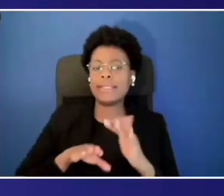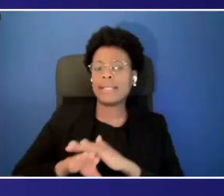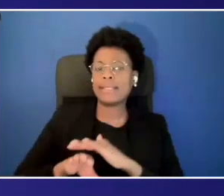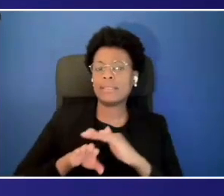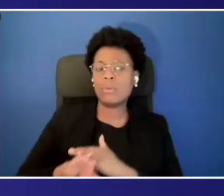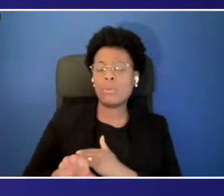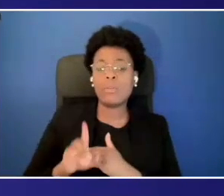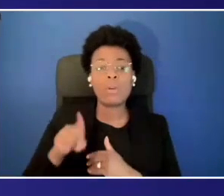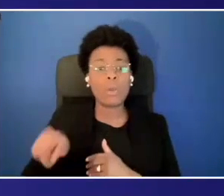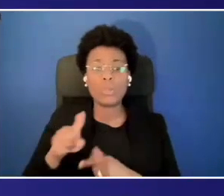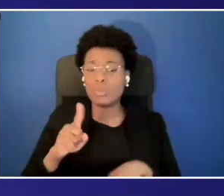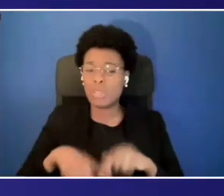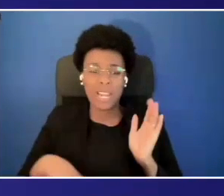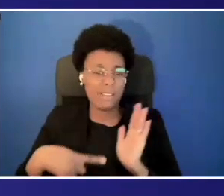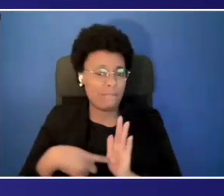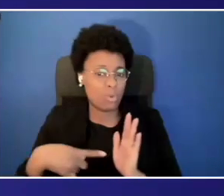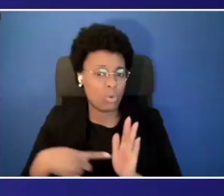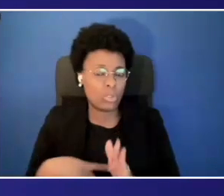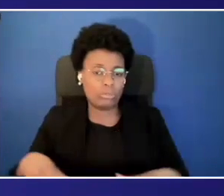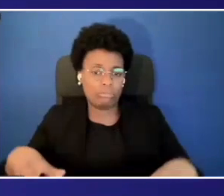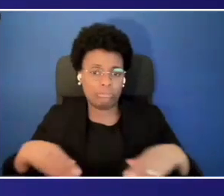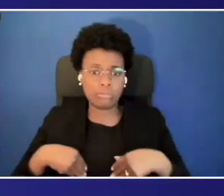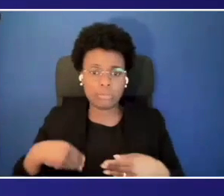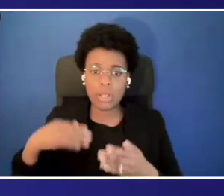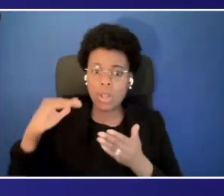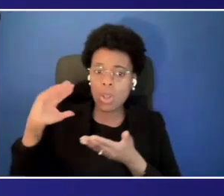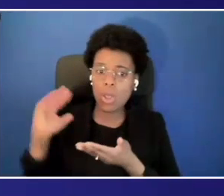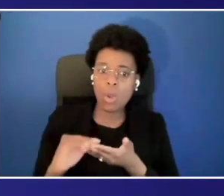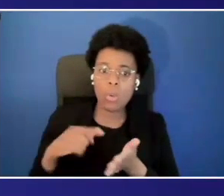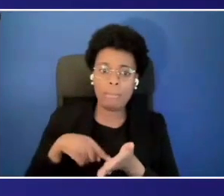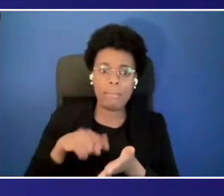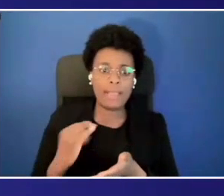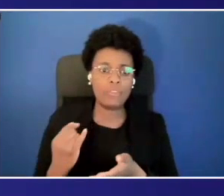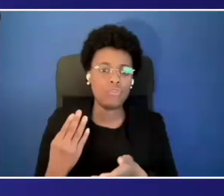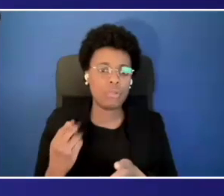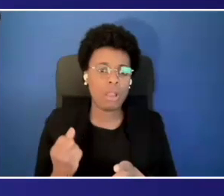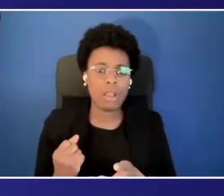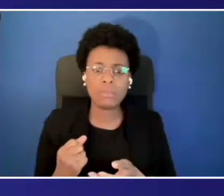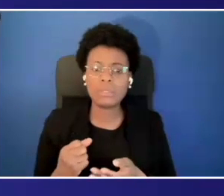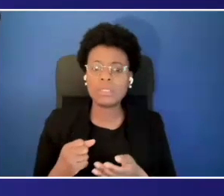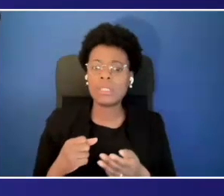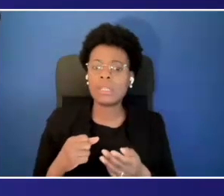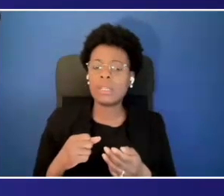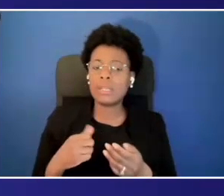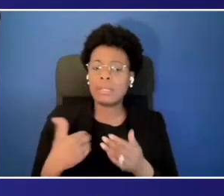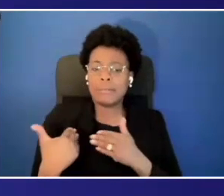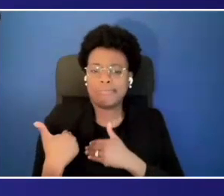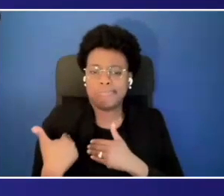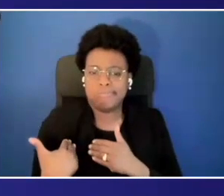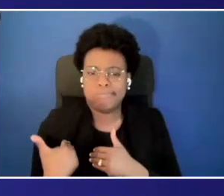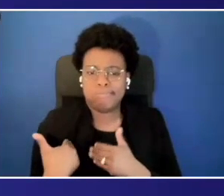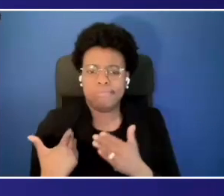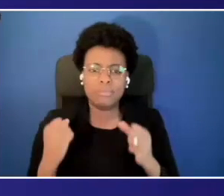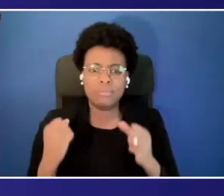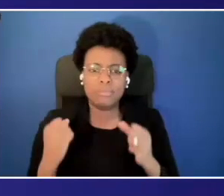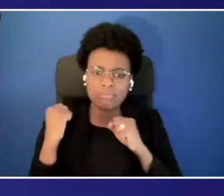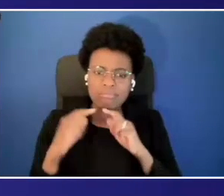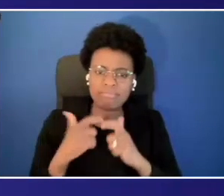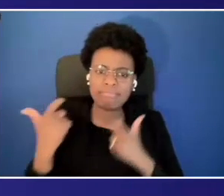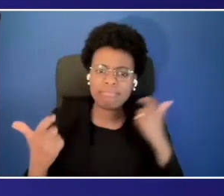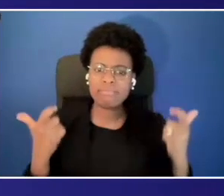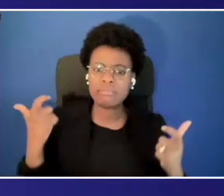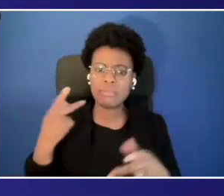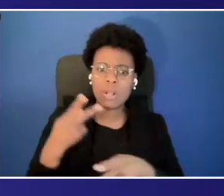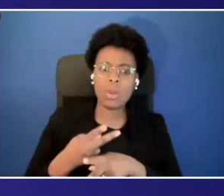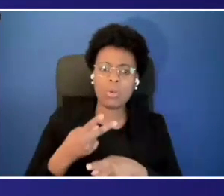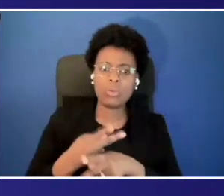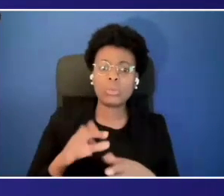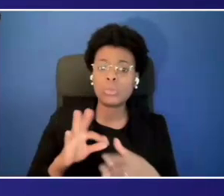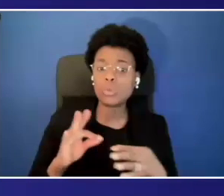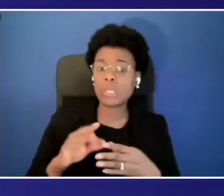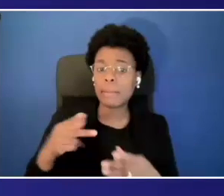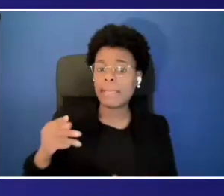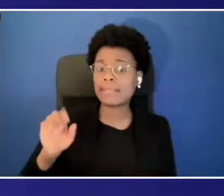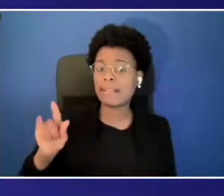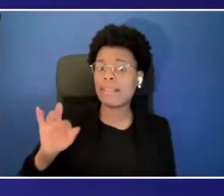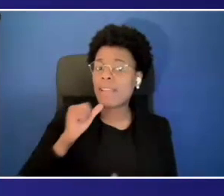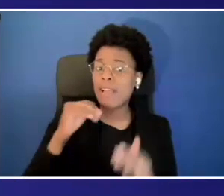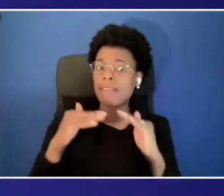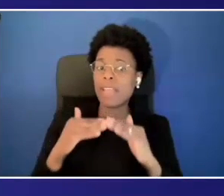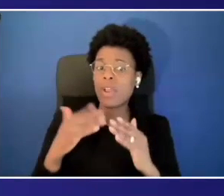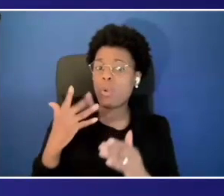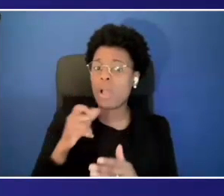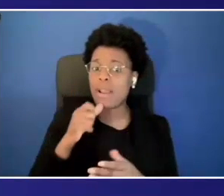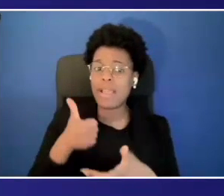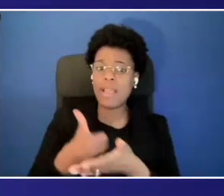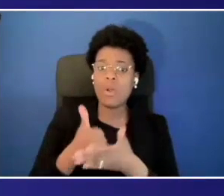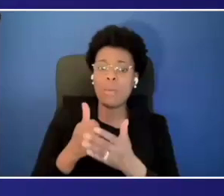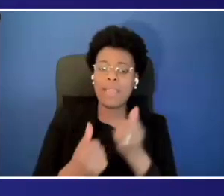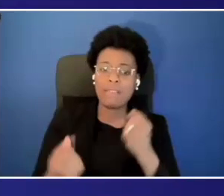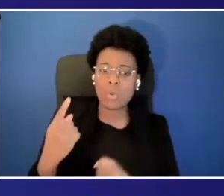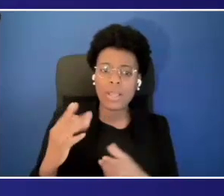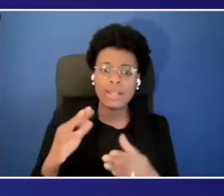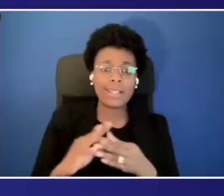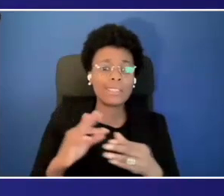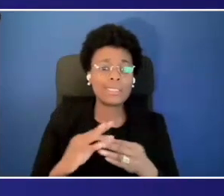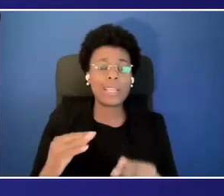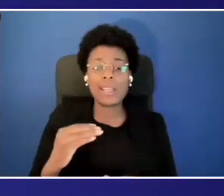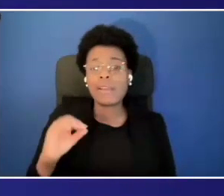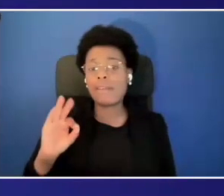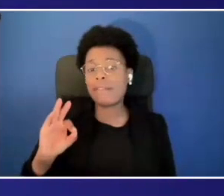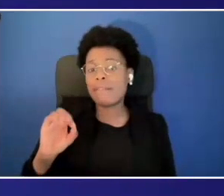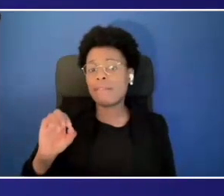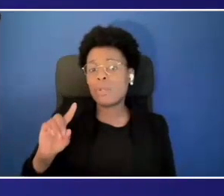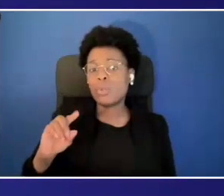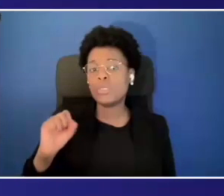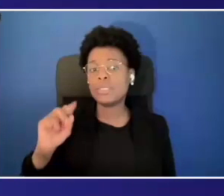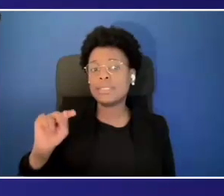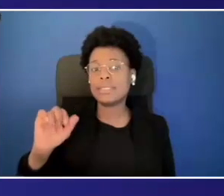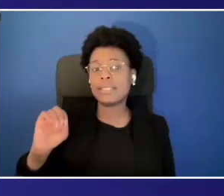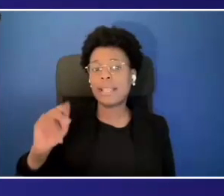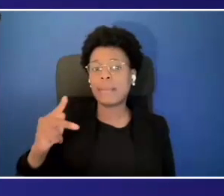And shoulder the crushing burden of student loans. To say that the public student loan forgiveness program is unfair because it doesn't help everyone is like saying food stamps for unfair because they don't feed the wealthy.